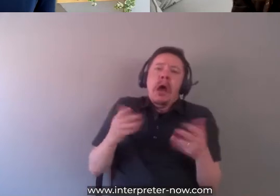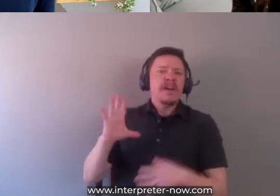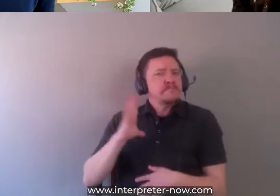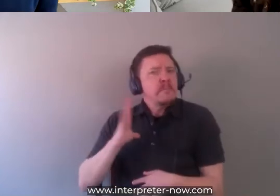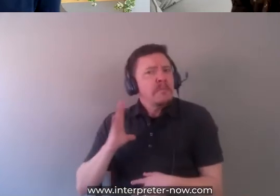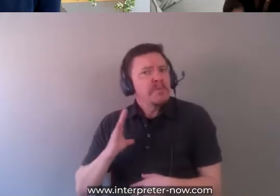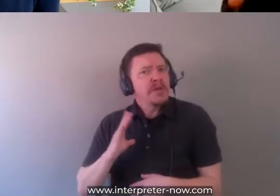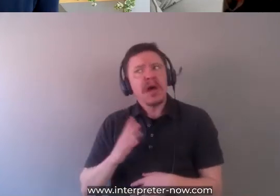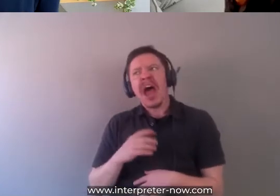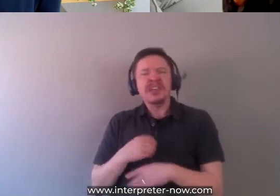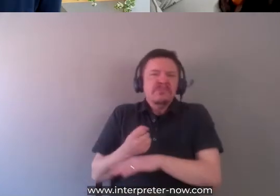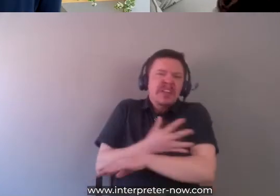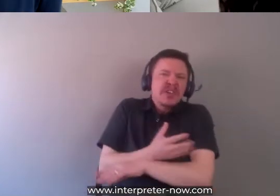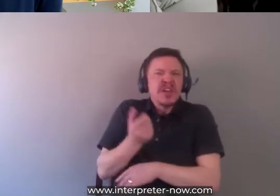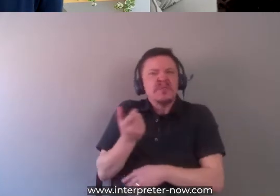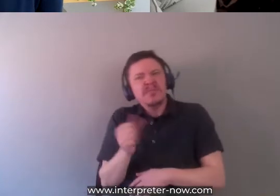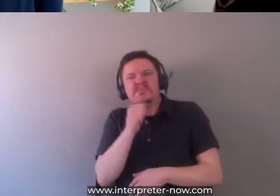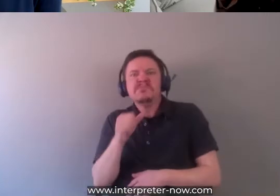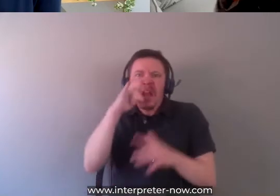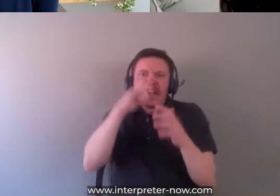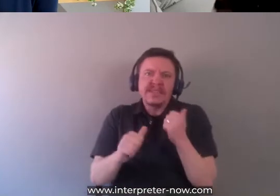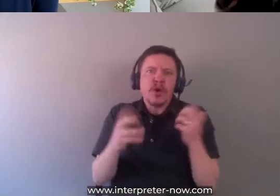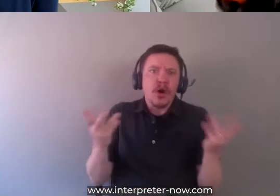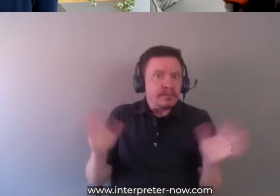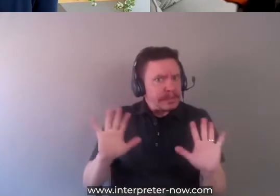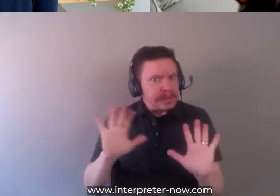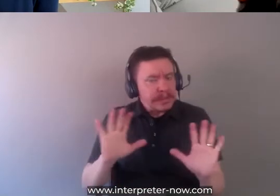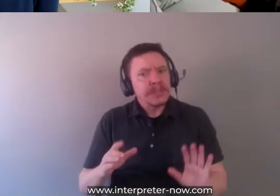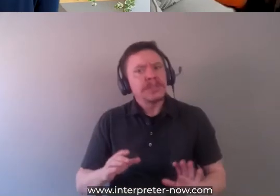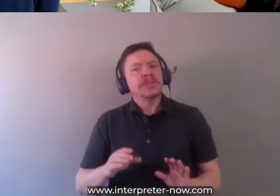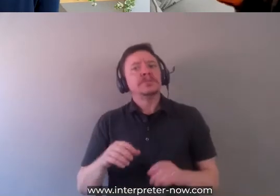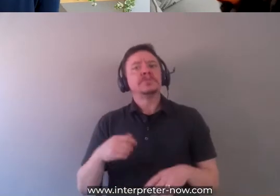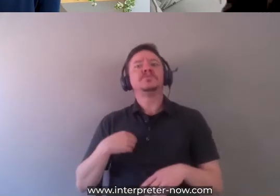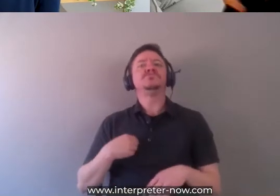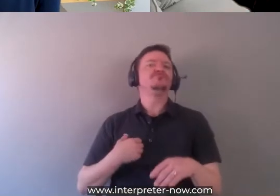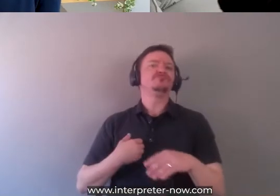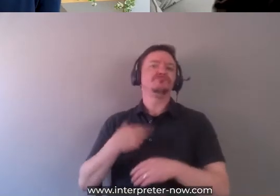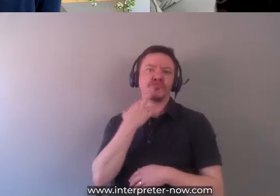benign. Think about when you have had a casual conversation with a friend and one of you